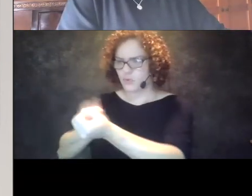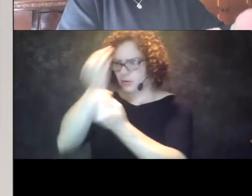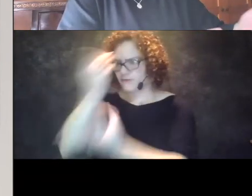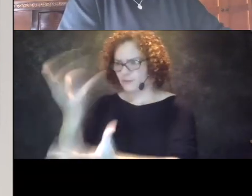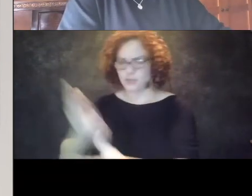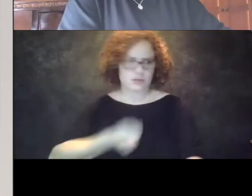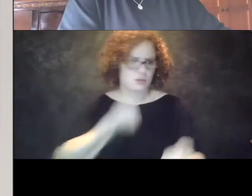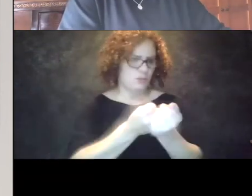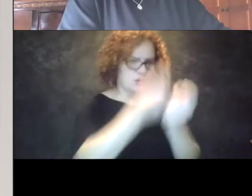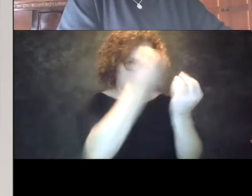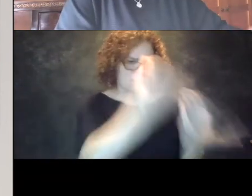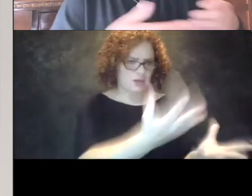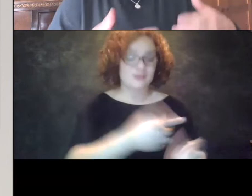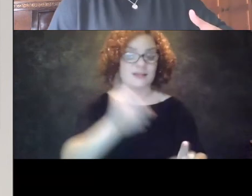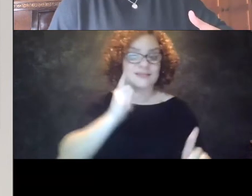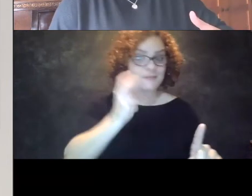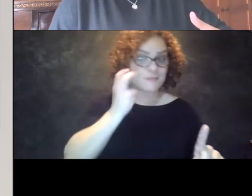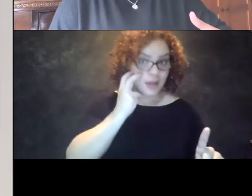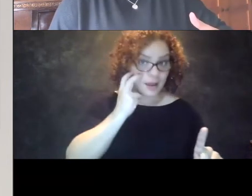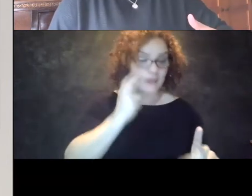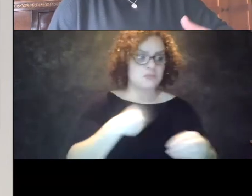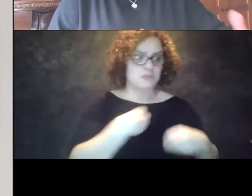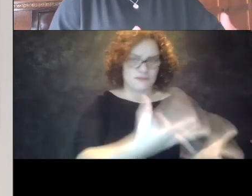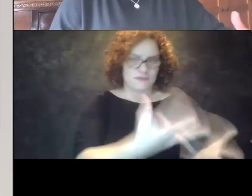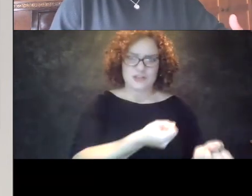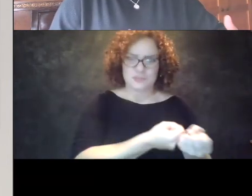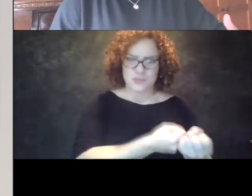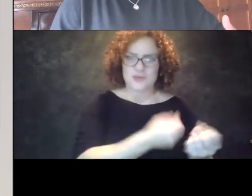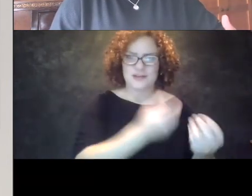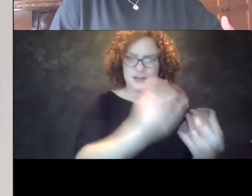or the child with disabilities as well as the peer. And you're thinking about the ways